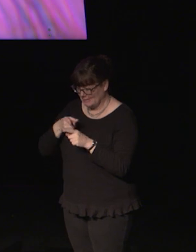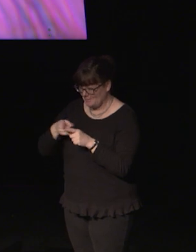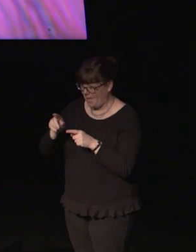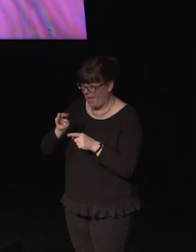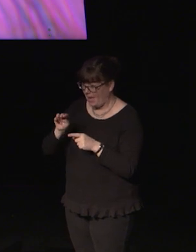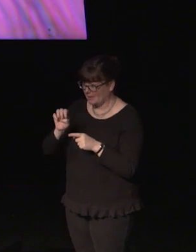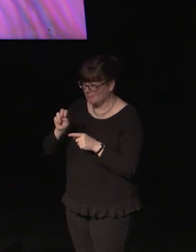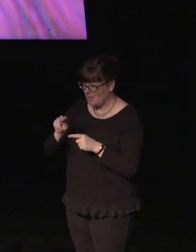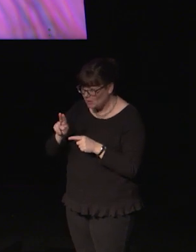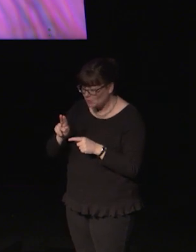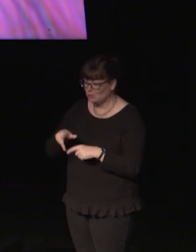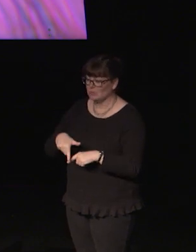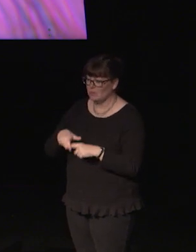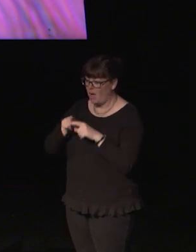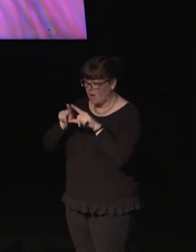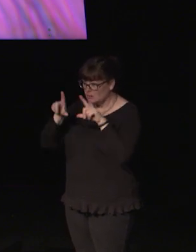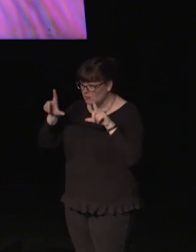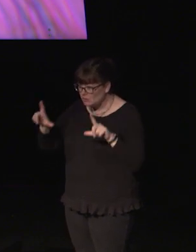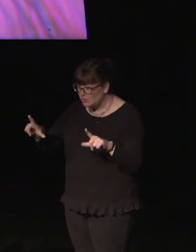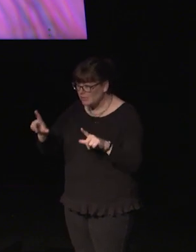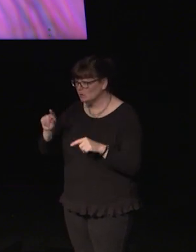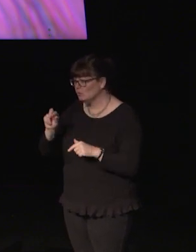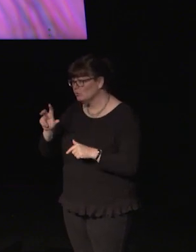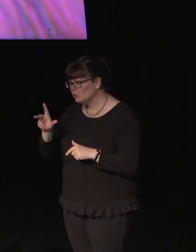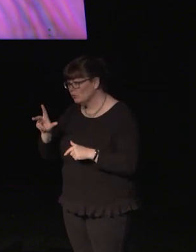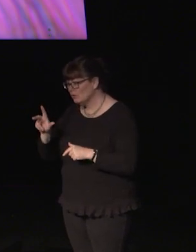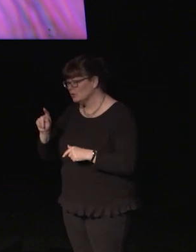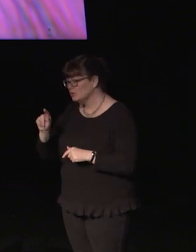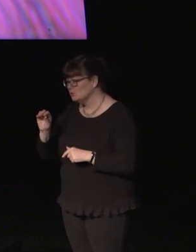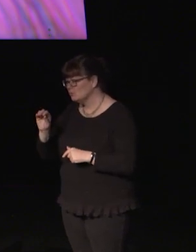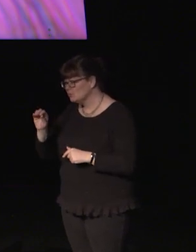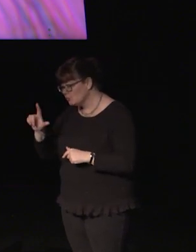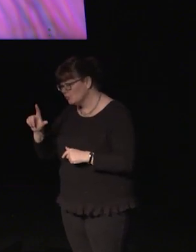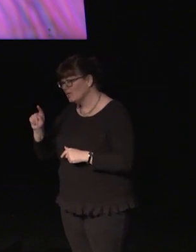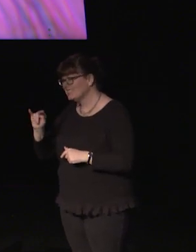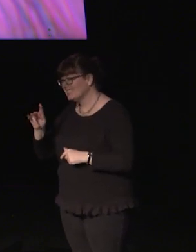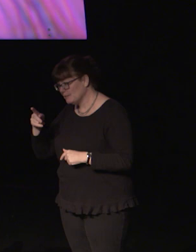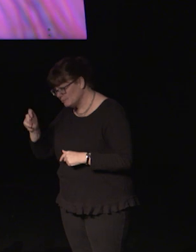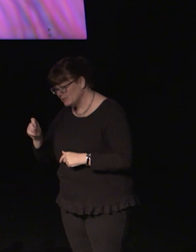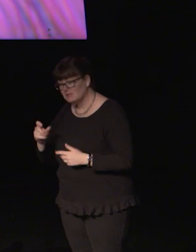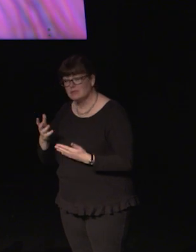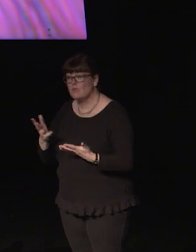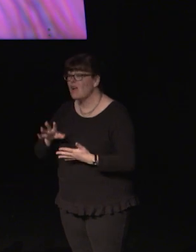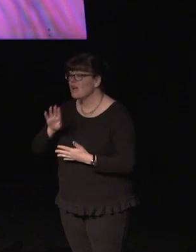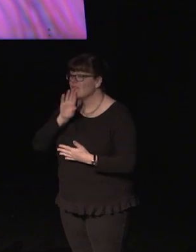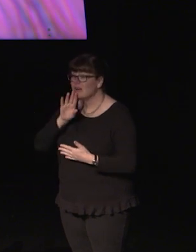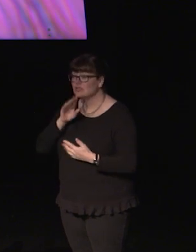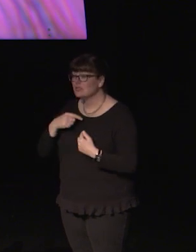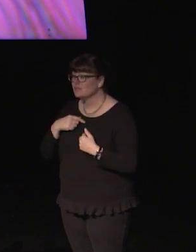and pause screens and tool tips, what I often find so frustrating is that especially if you have a headset